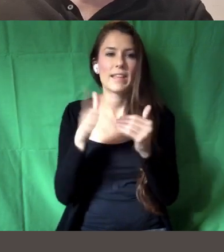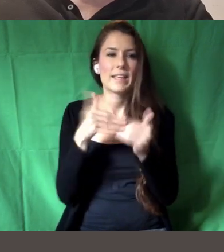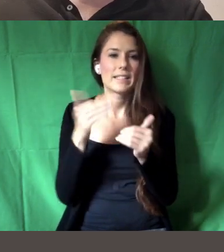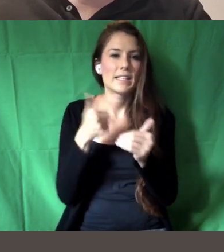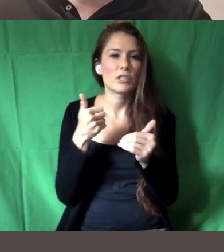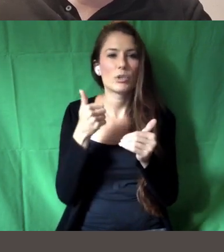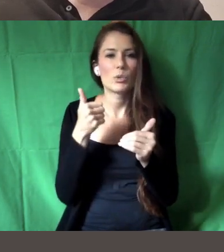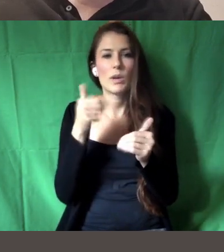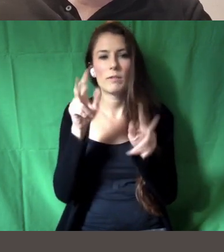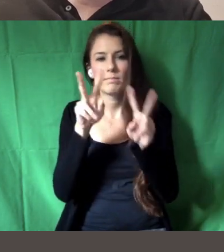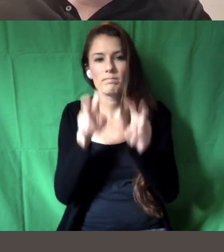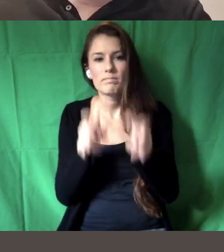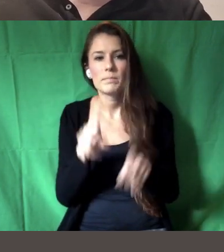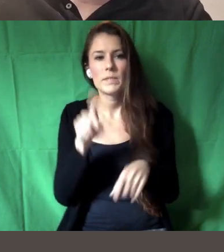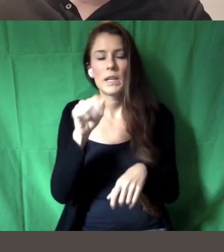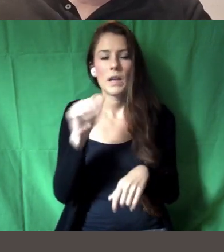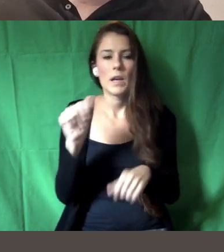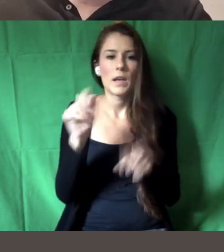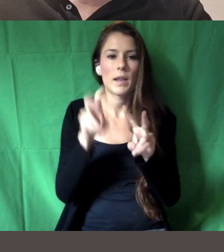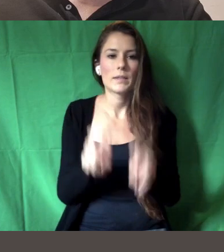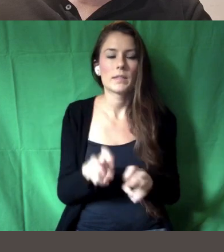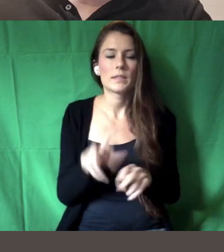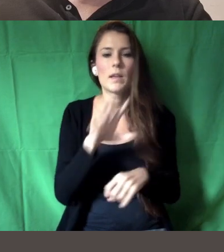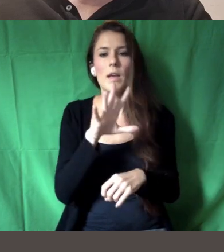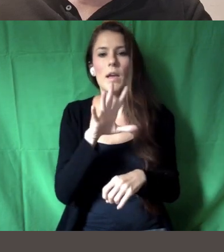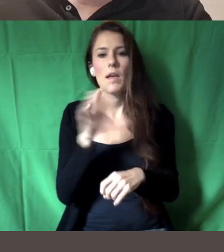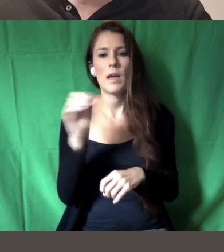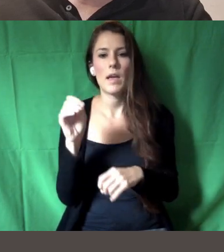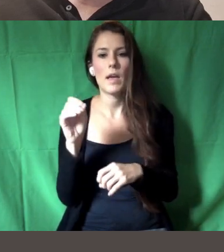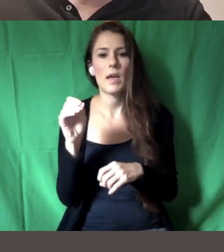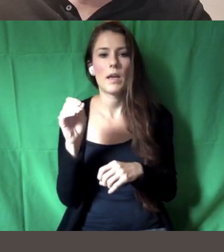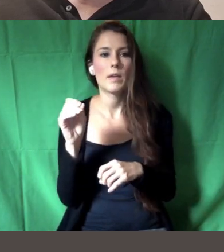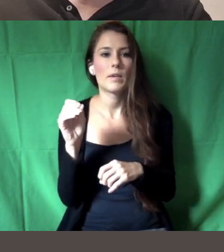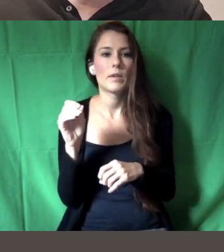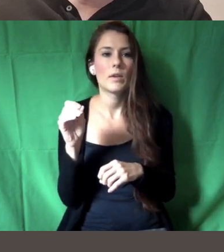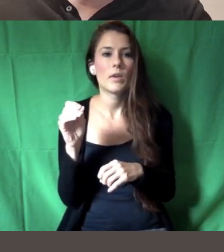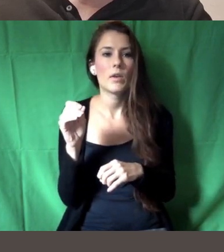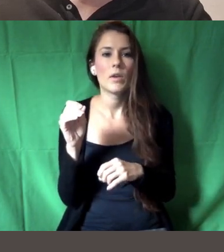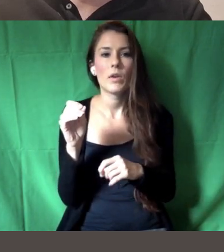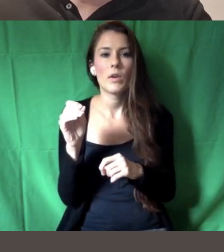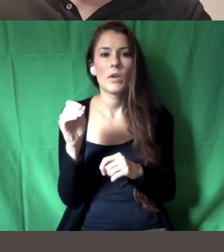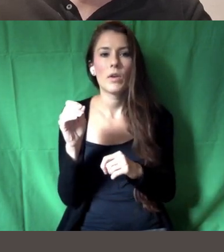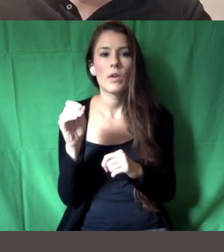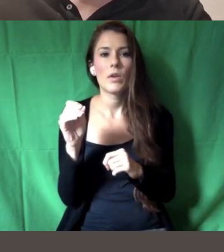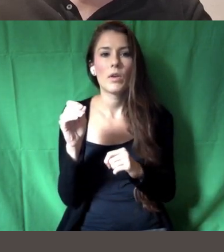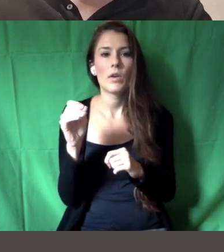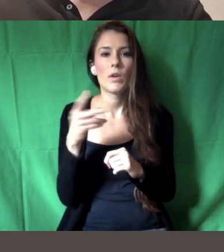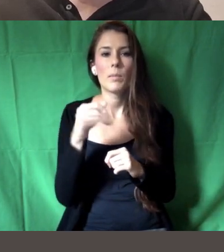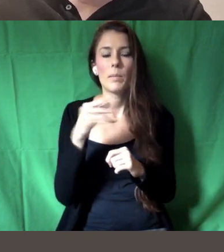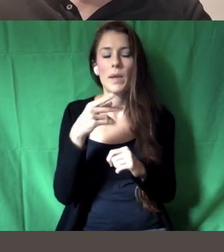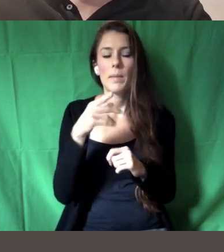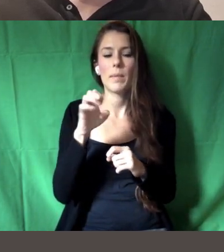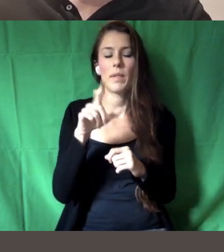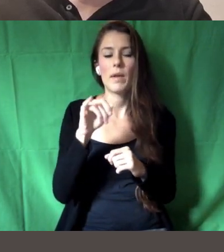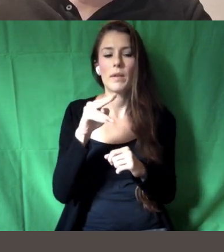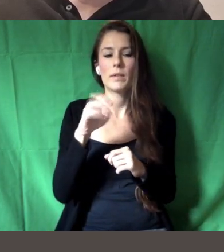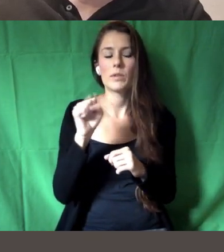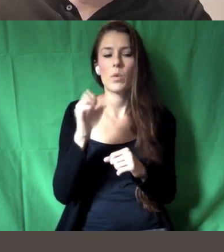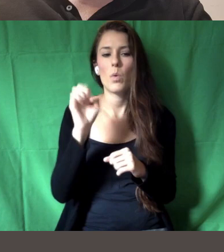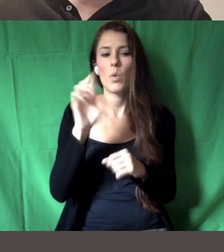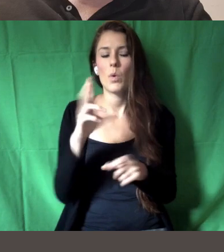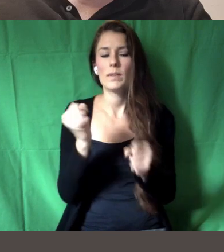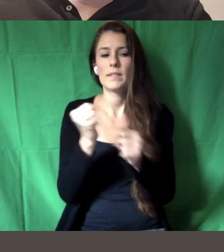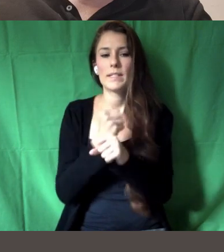data analysis and mid-size extract transfer load pipelines, all statistic calculations of all